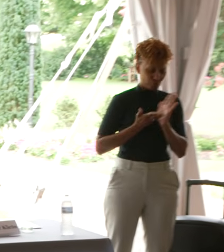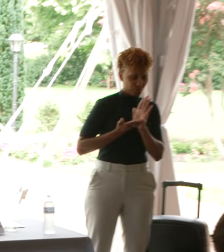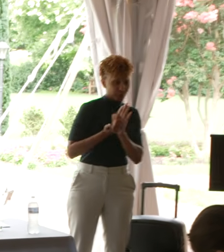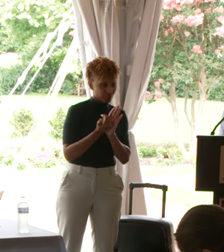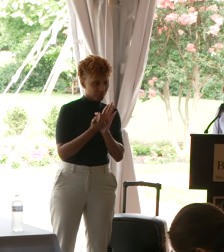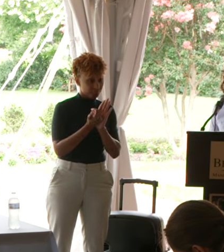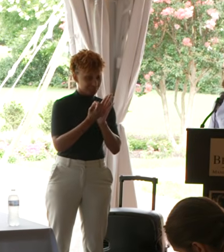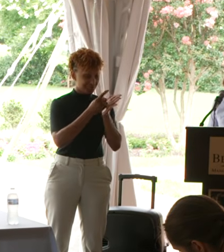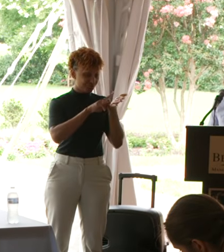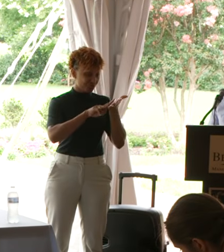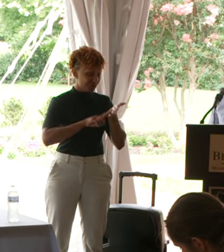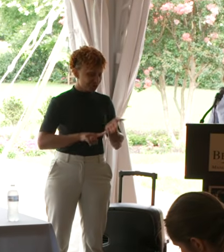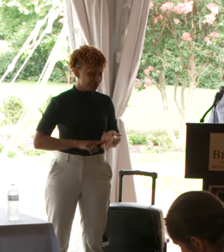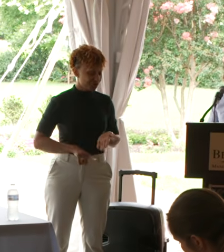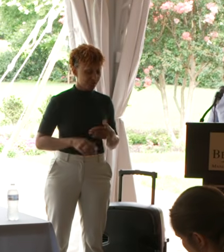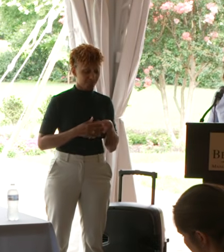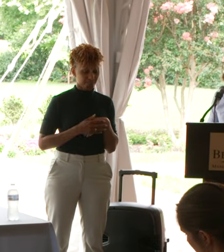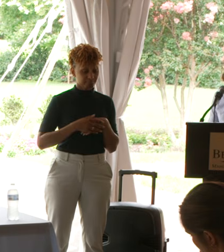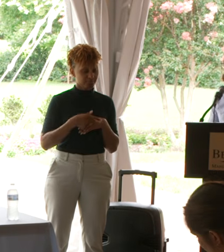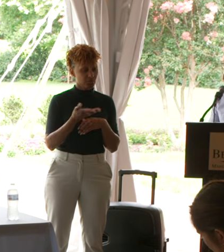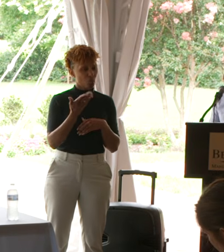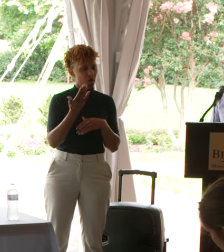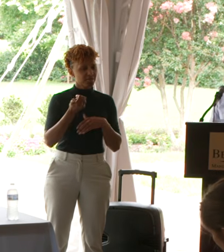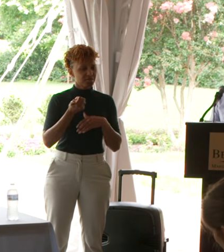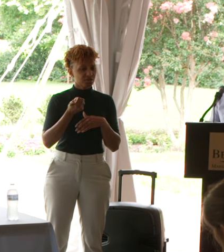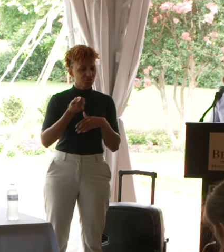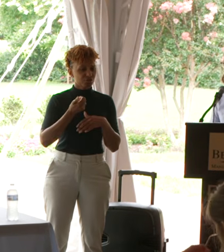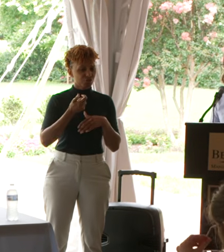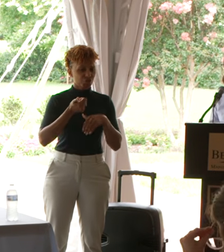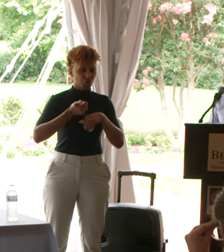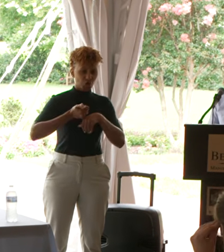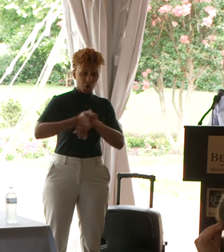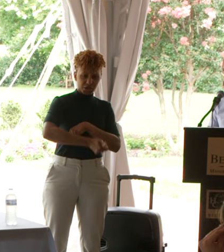and one of the charges to the National Commission from Congress was to distinguish research from